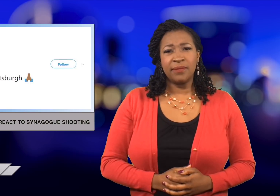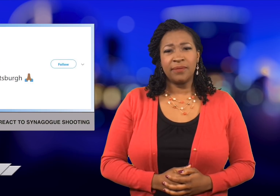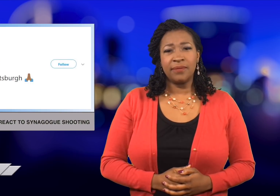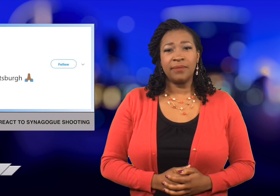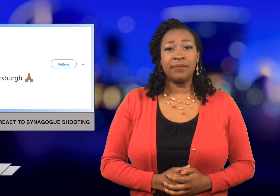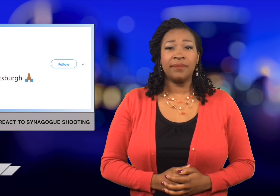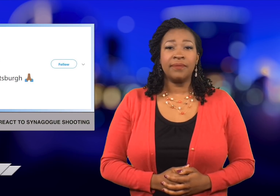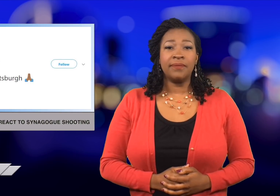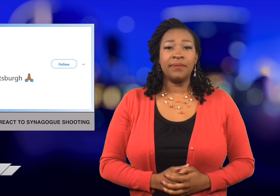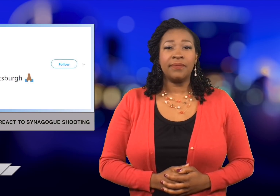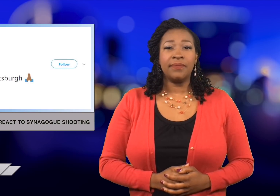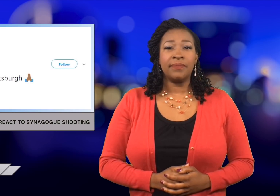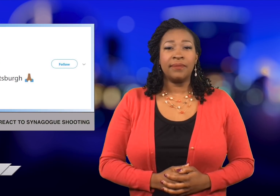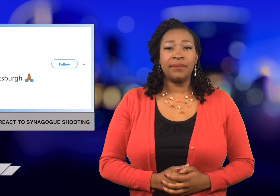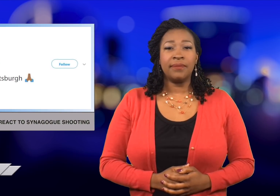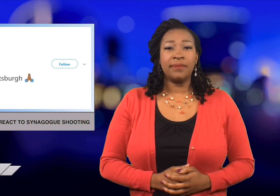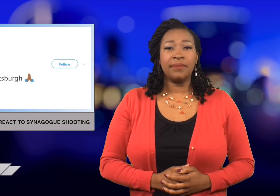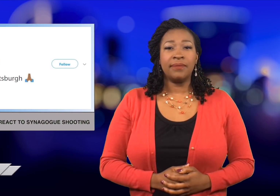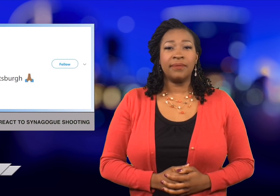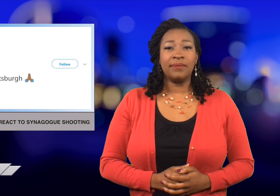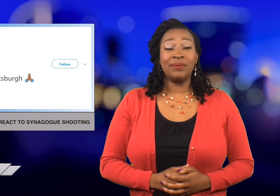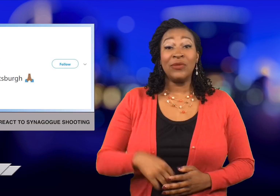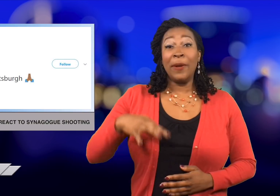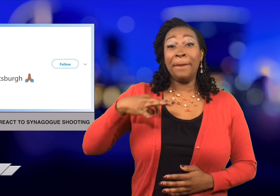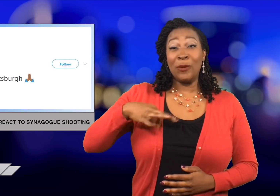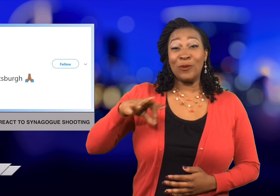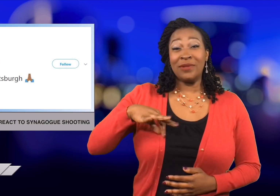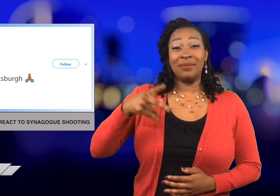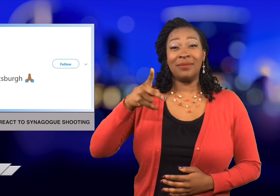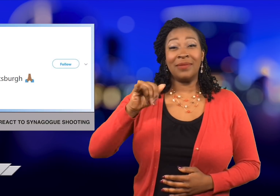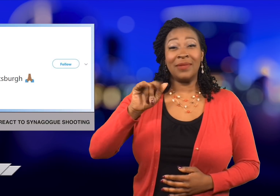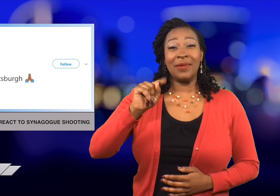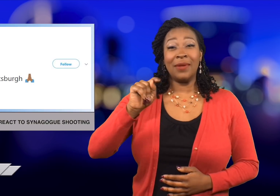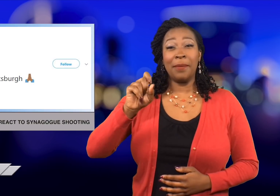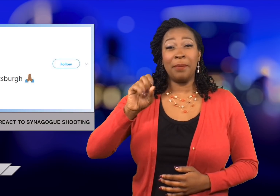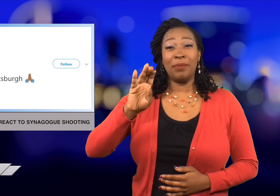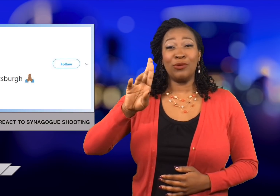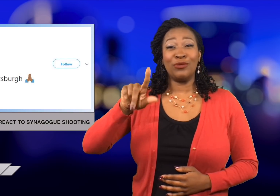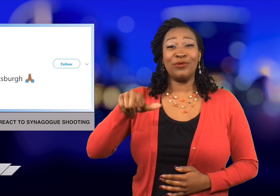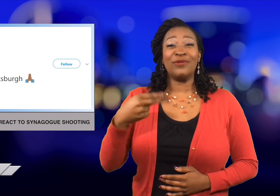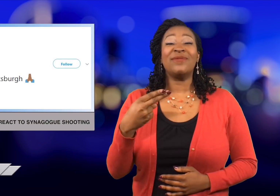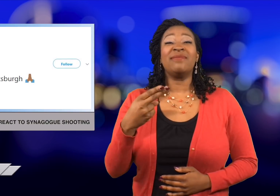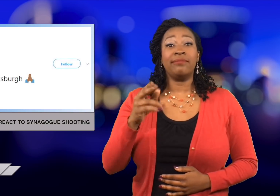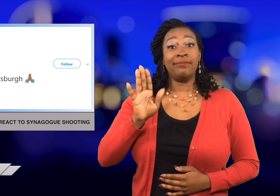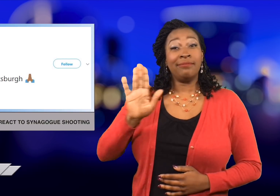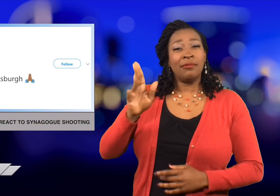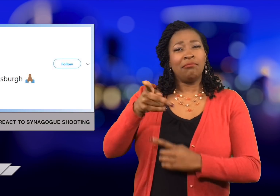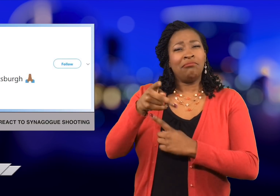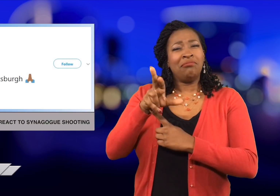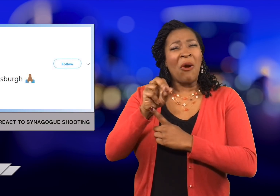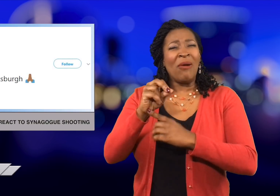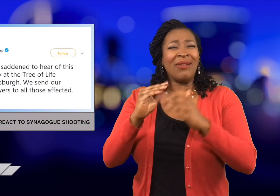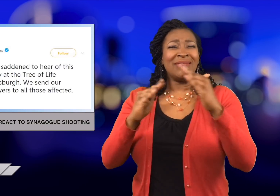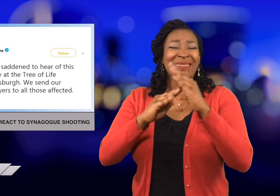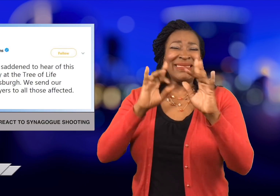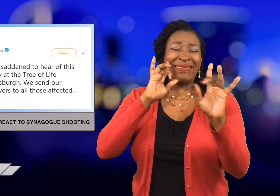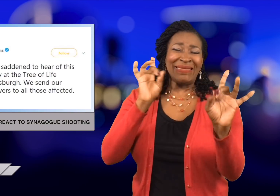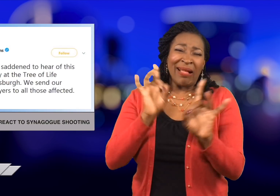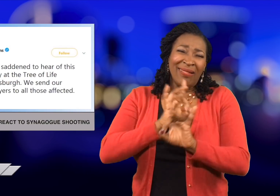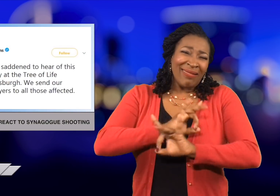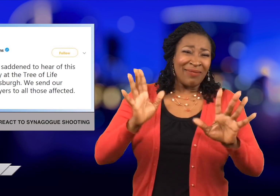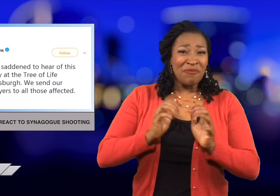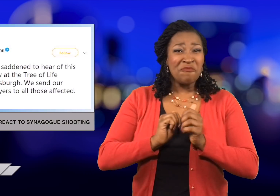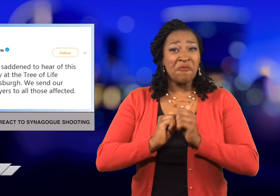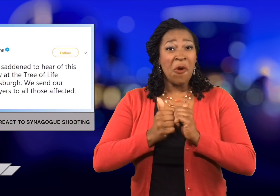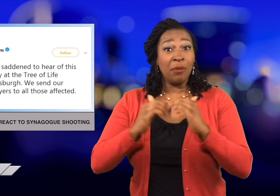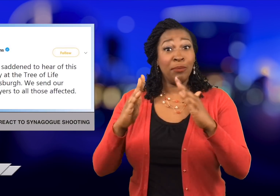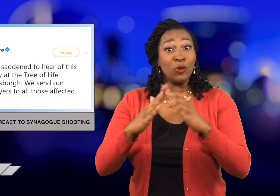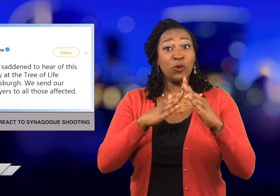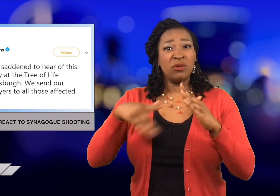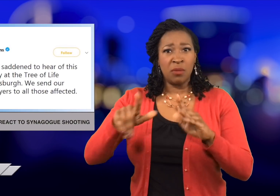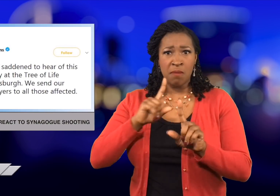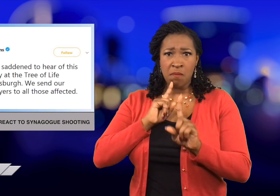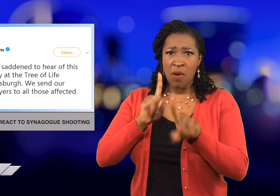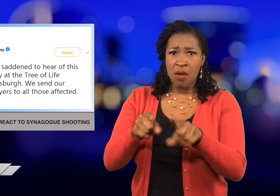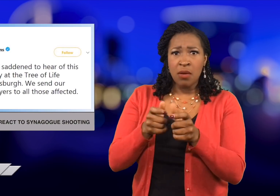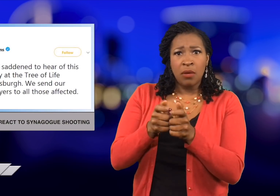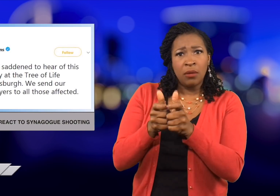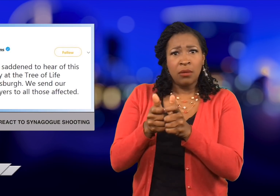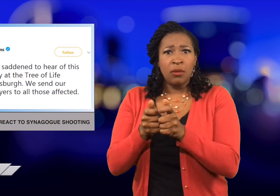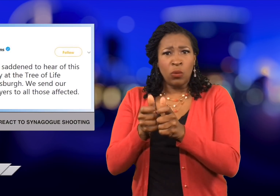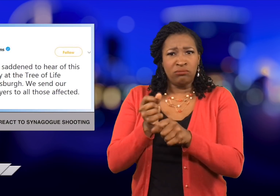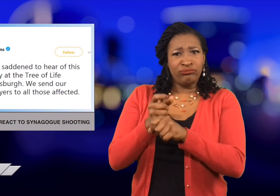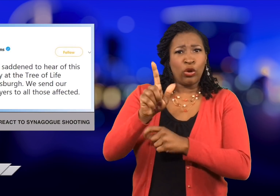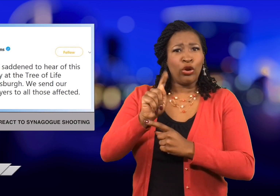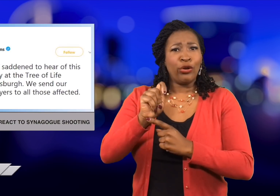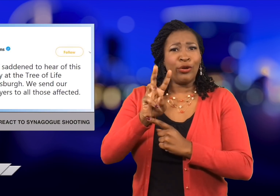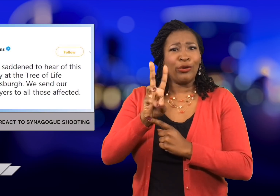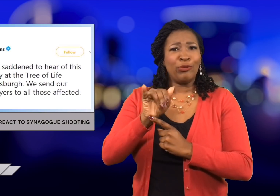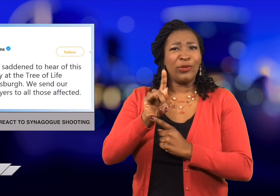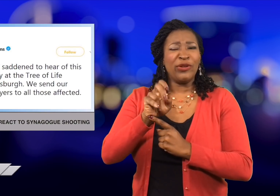Pittsburgh's Pro sports community is responding on Twitter reacting to yesterday's mass shooting